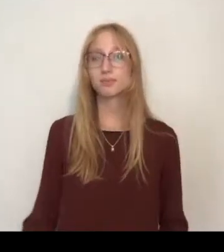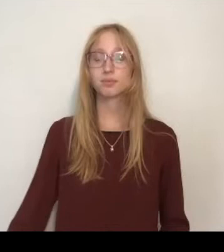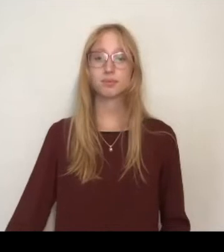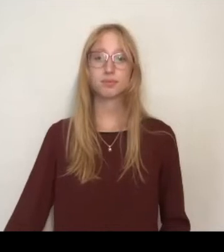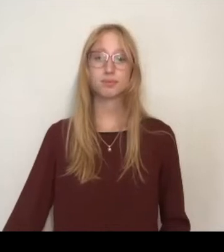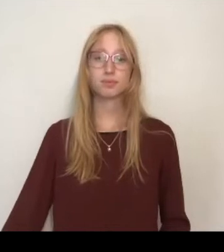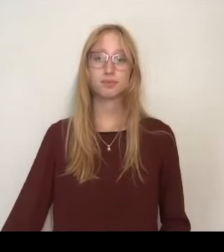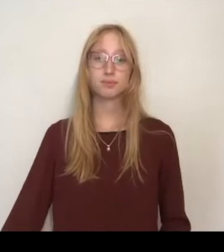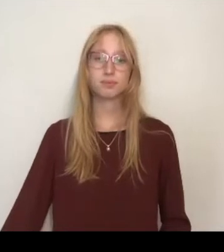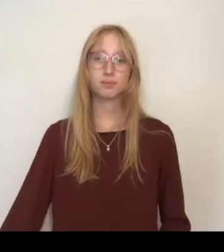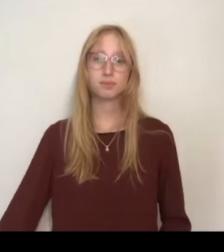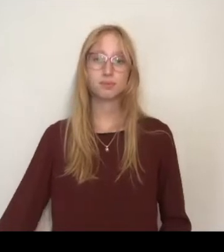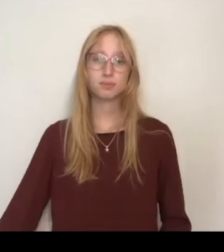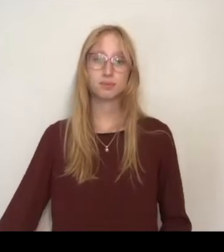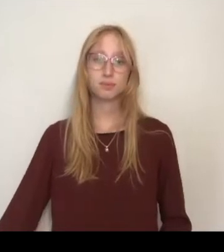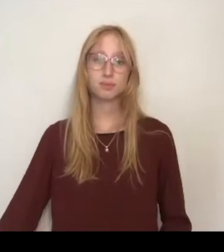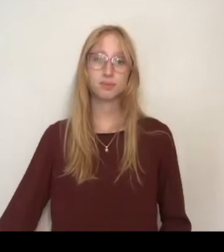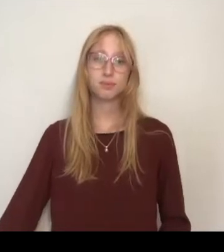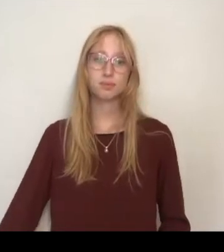or the doctor is not accommodating.